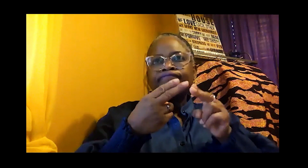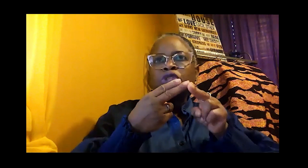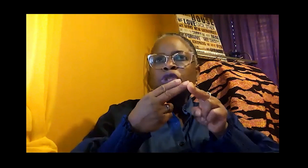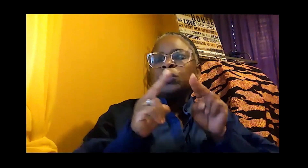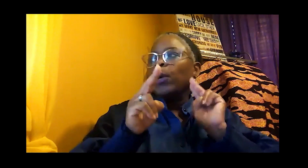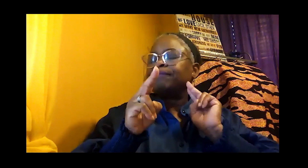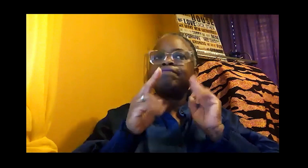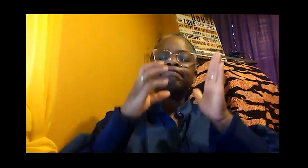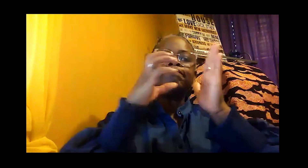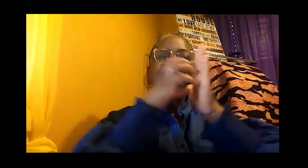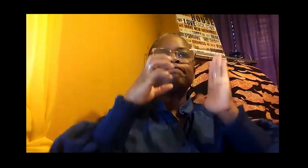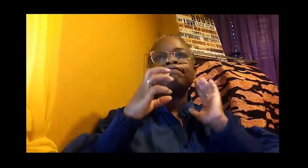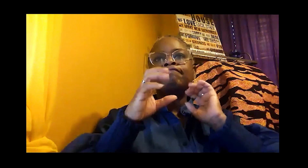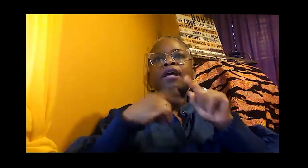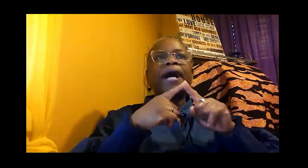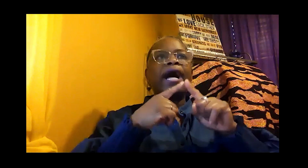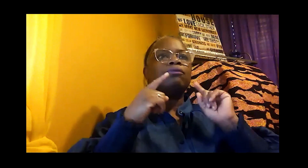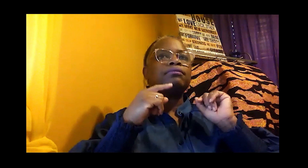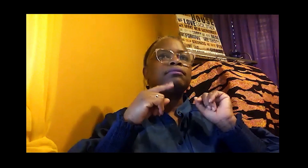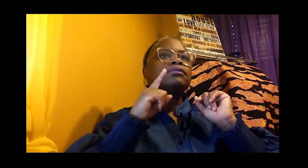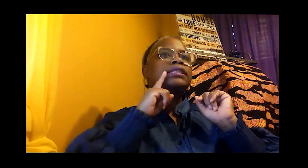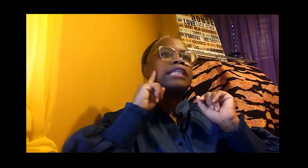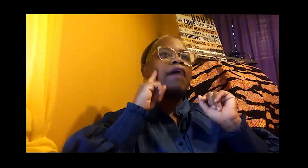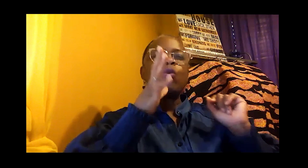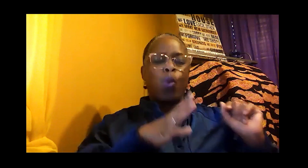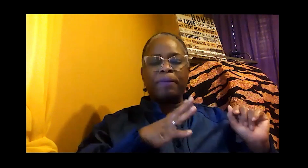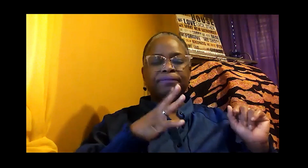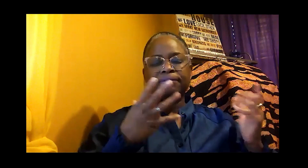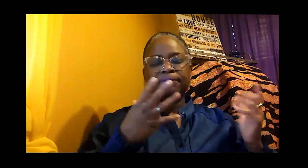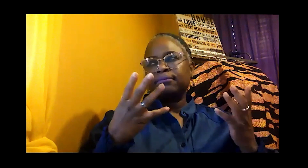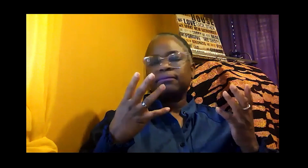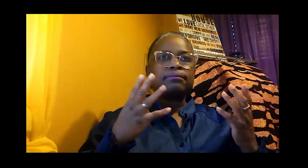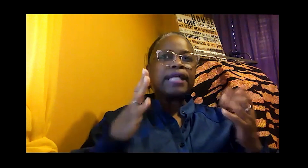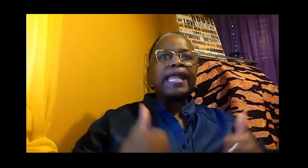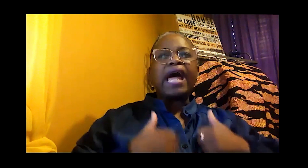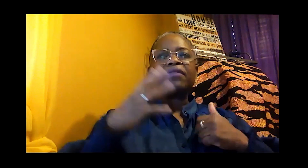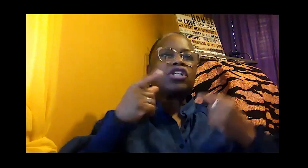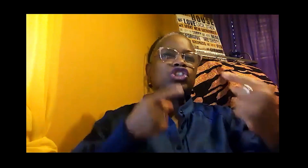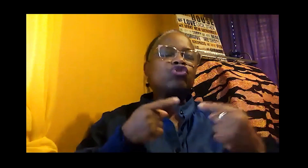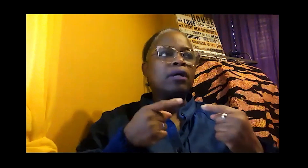but I had previously written a body of work regarding the life experiences and struggles